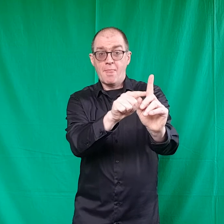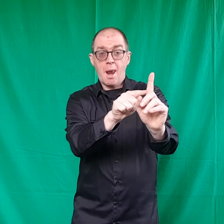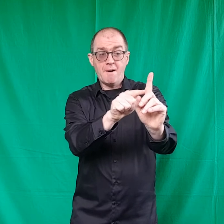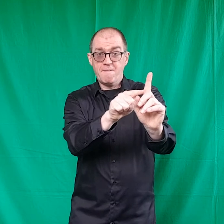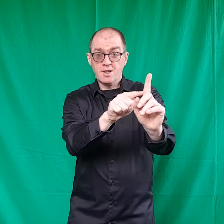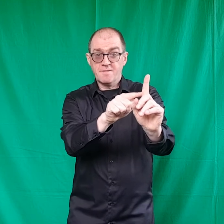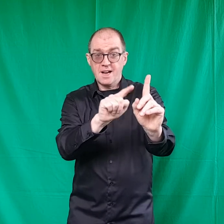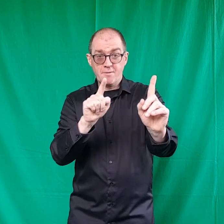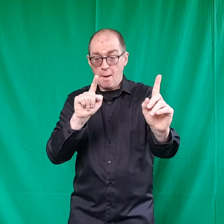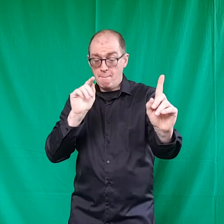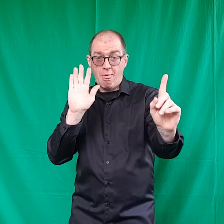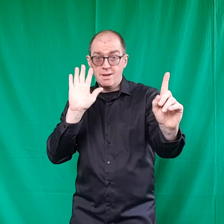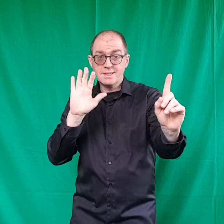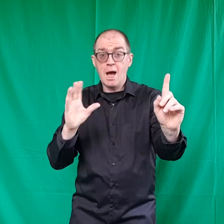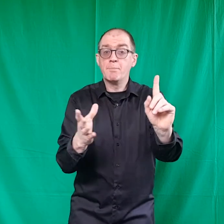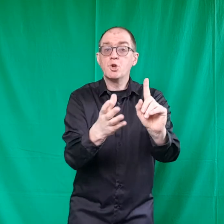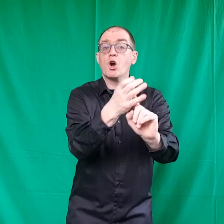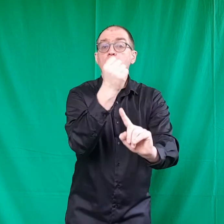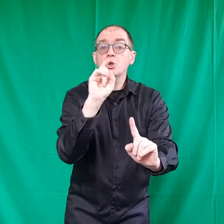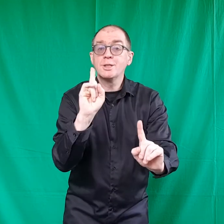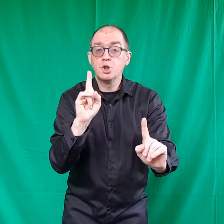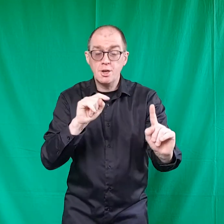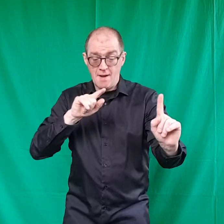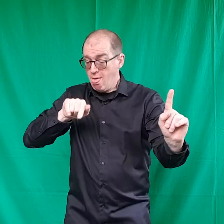That left first finger again, but this time, you're not going to 'achieve' it.